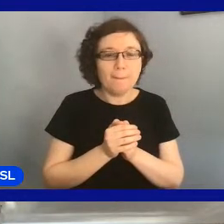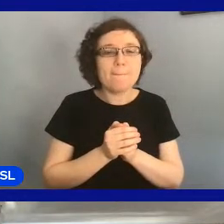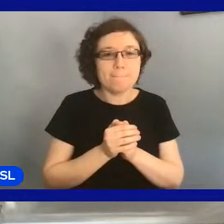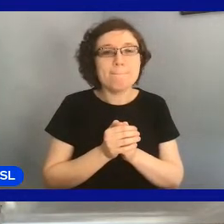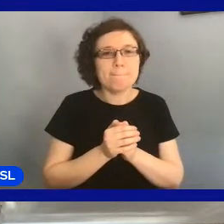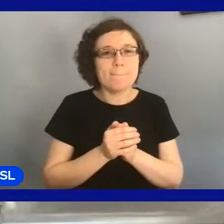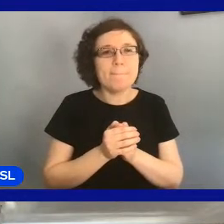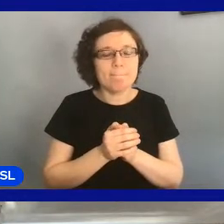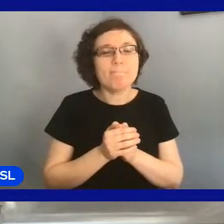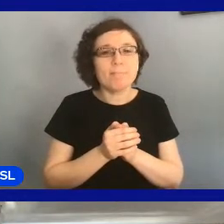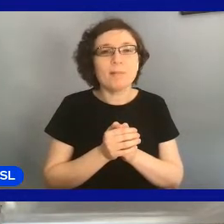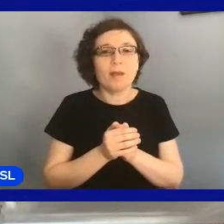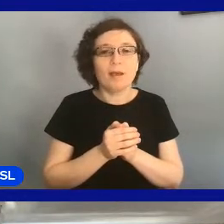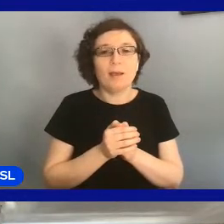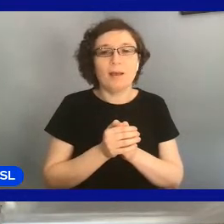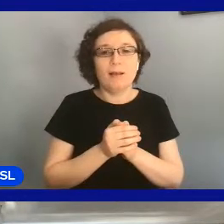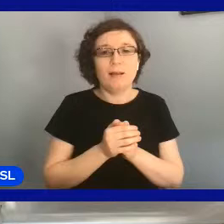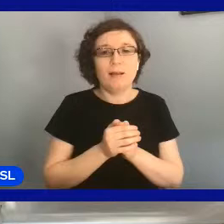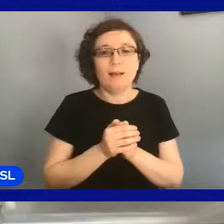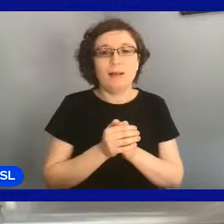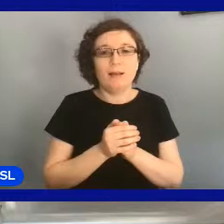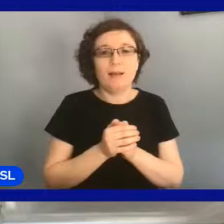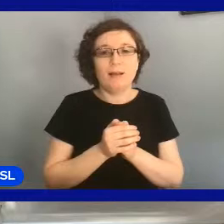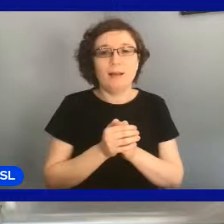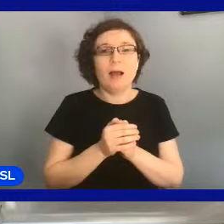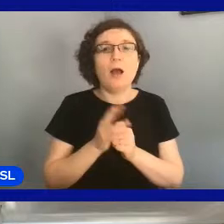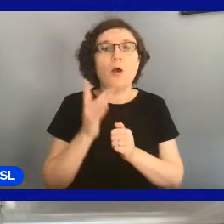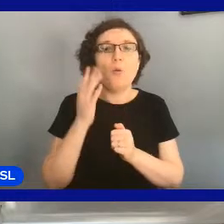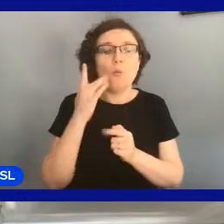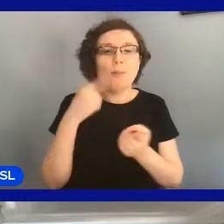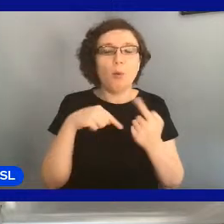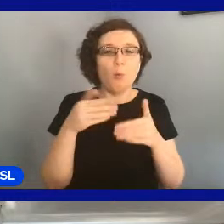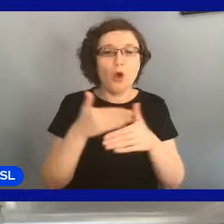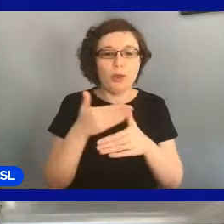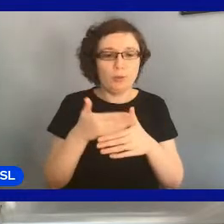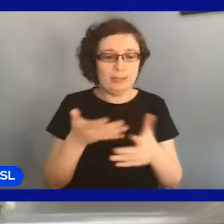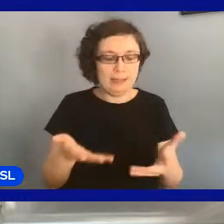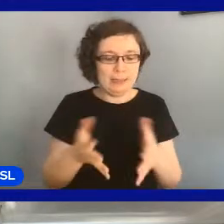When we were working on the project, we all love looking at old photos